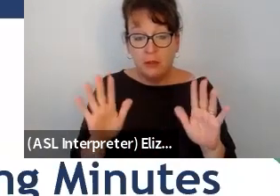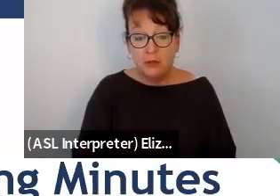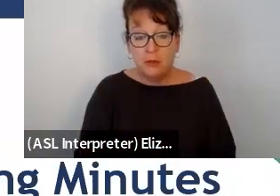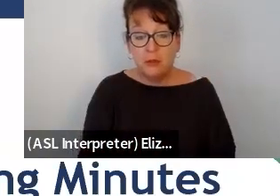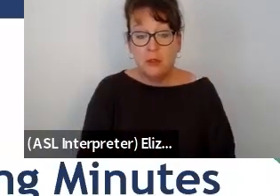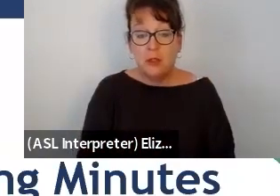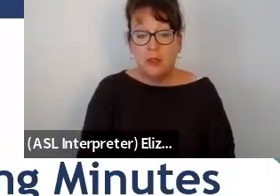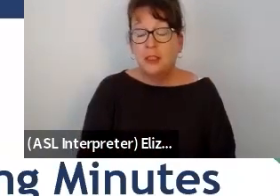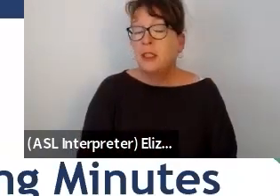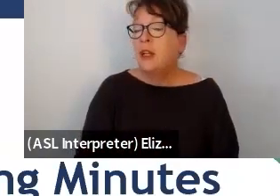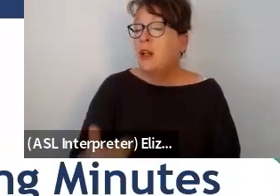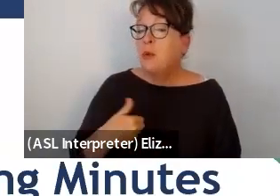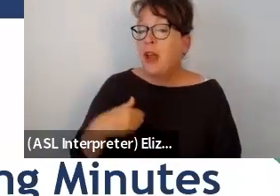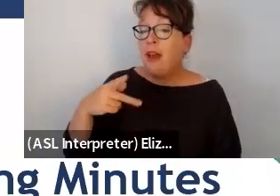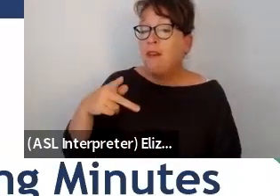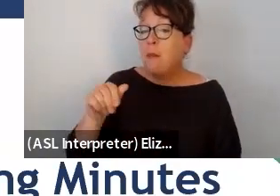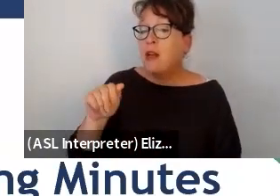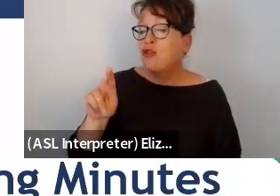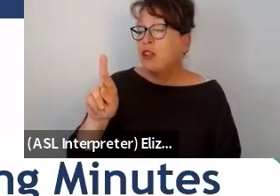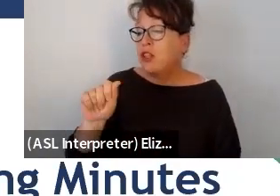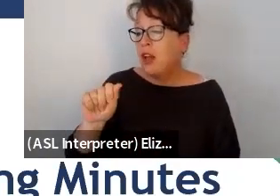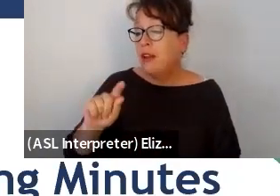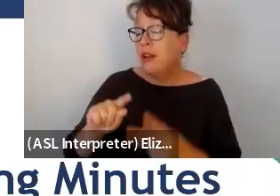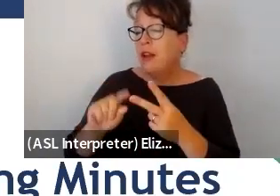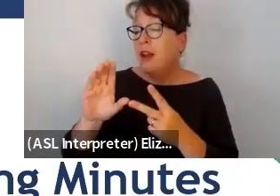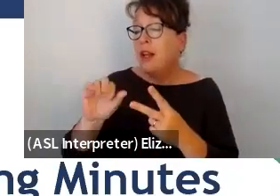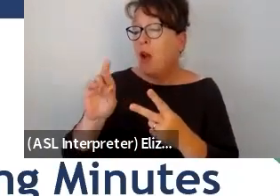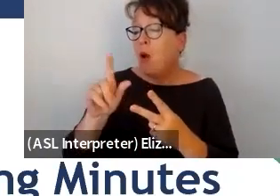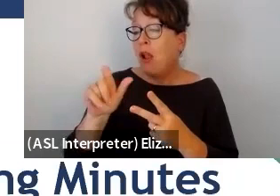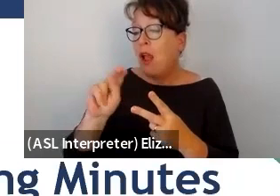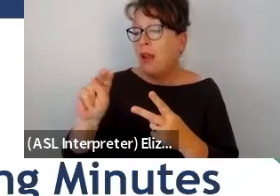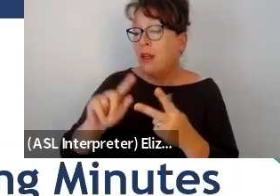We know the interest in decarbonization around ports is great, varied,